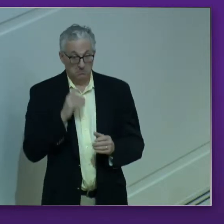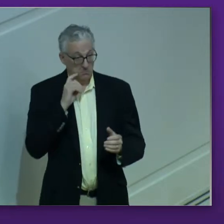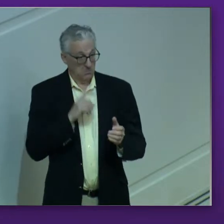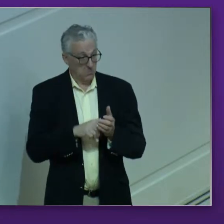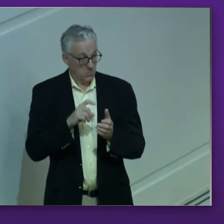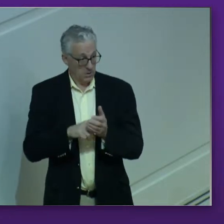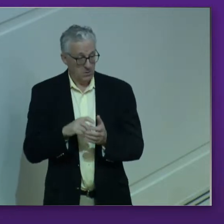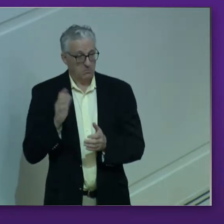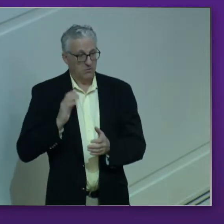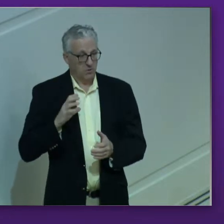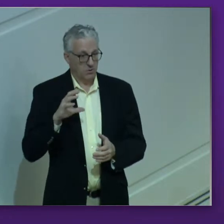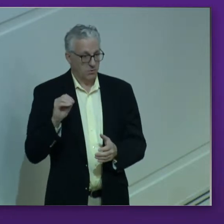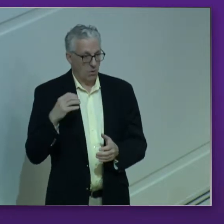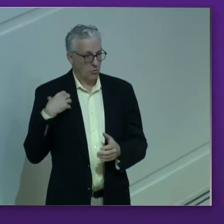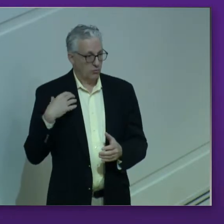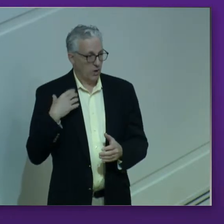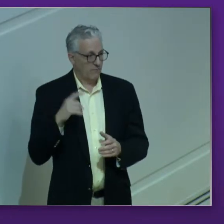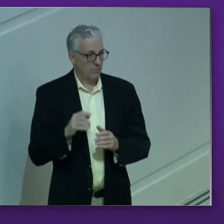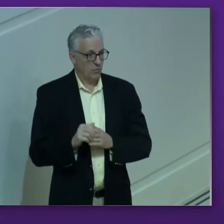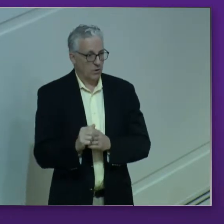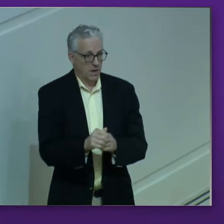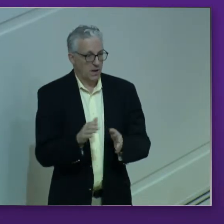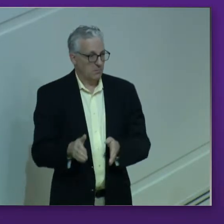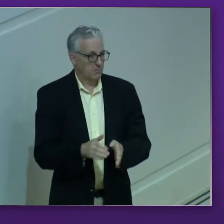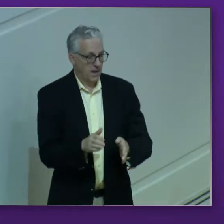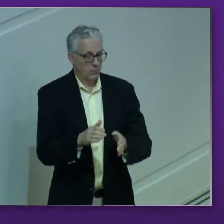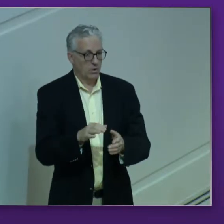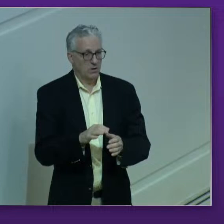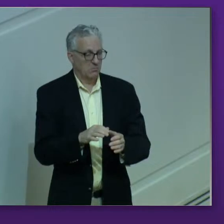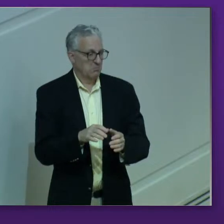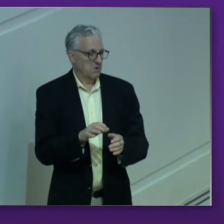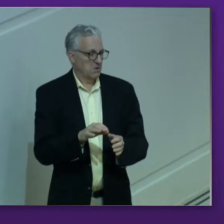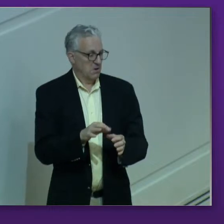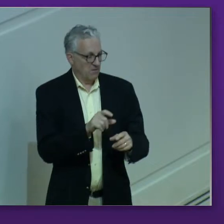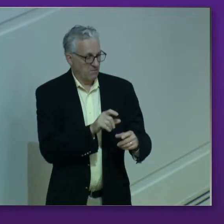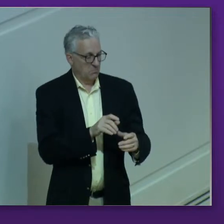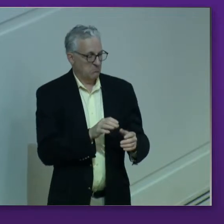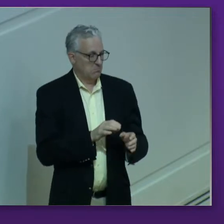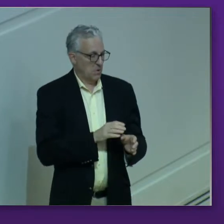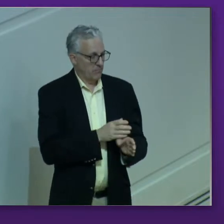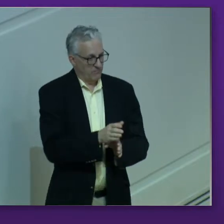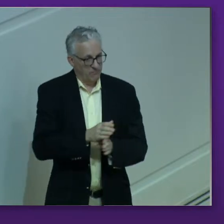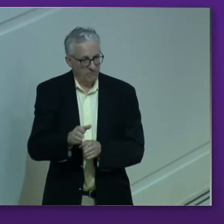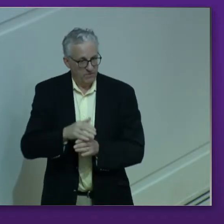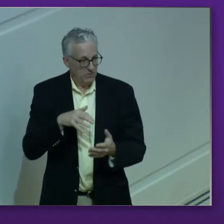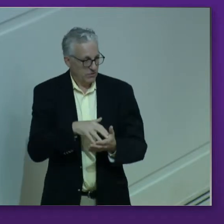[LISTING NAMES] PROF. IN MEDIA. HIS SERVICE TO MACMURRAY COLLEGE EXTENDS WELL BEYOND THE